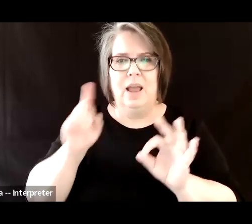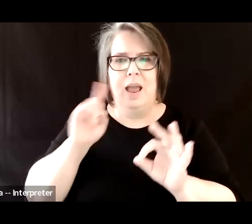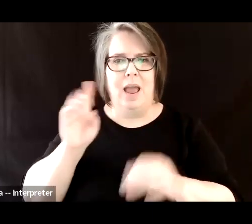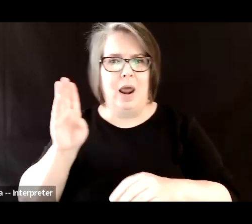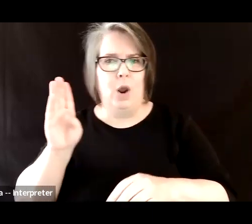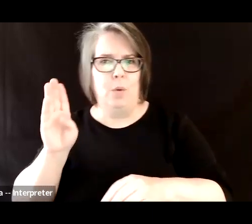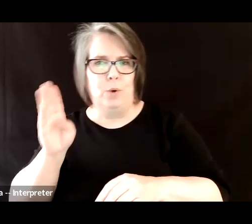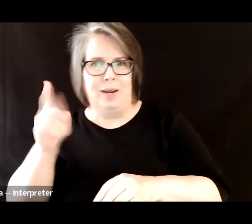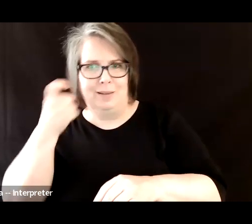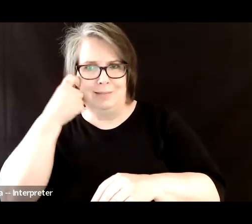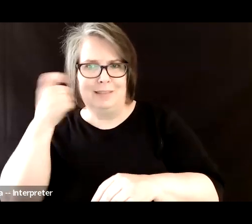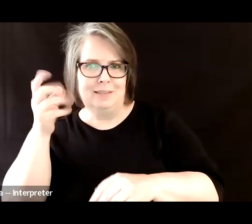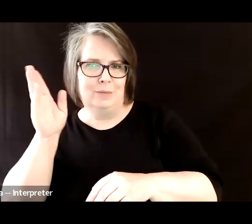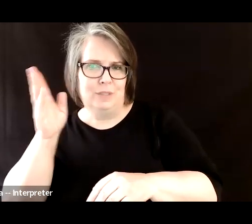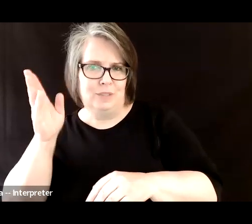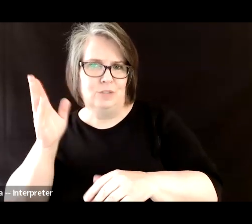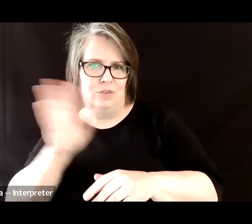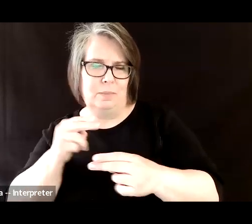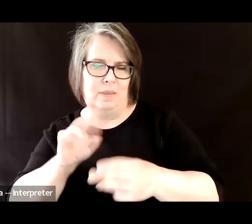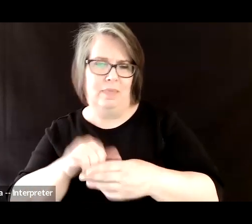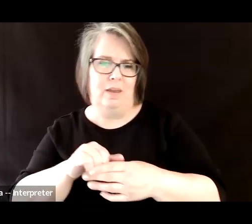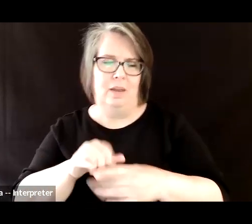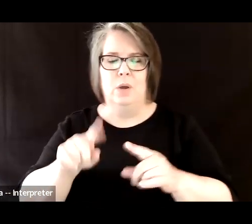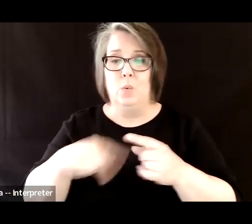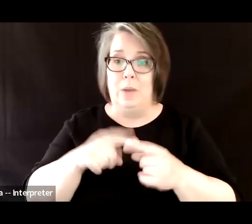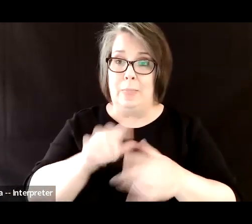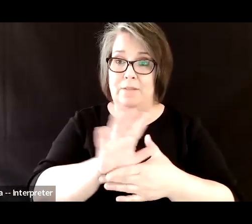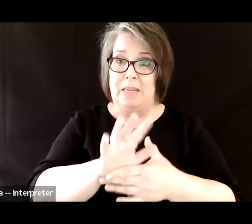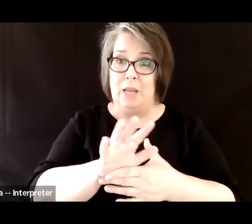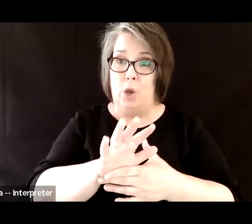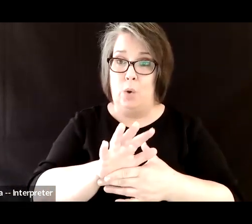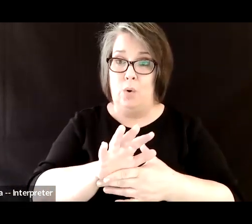this in the last presentation, so that win the video plays, you